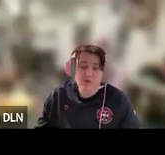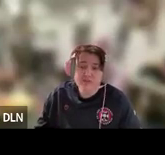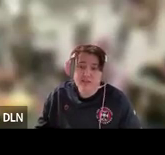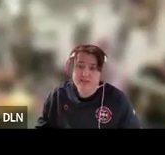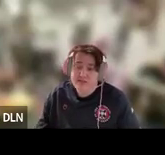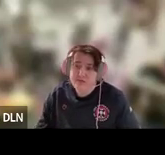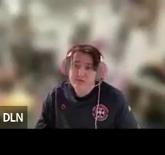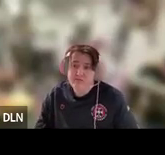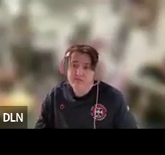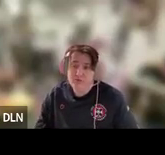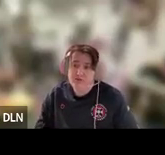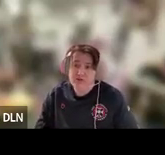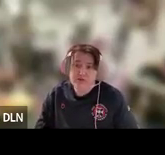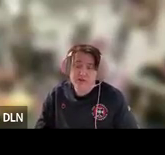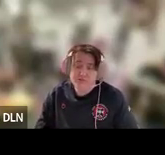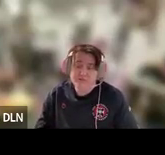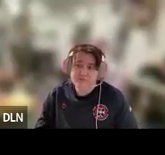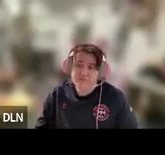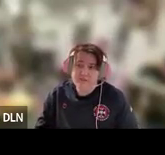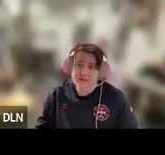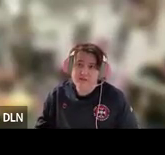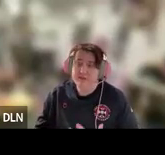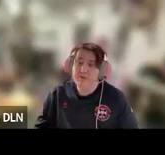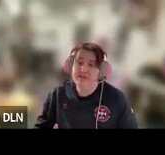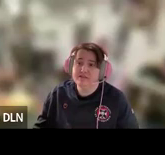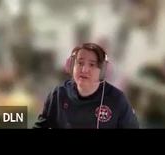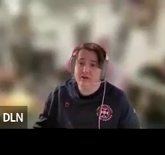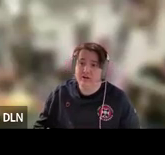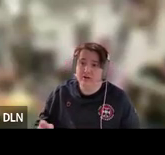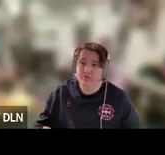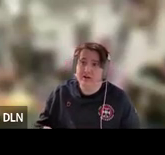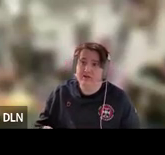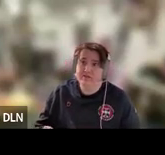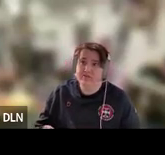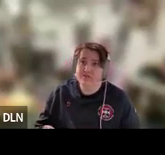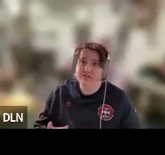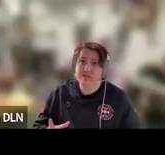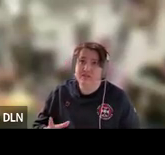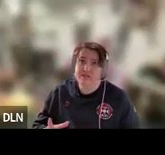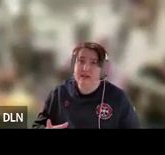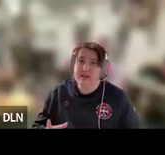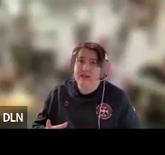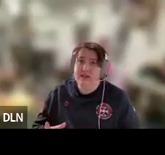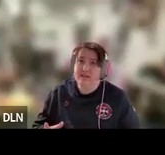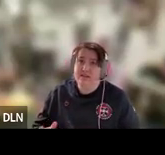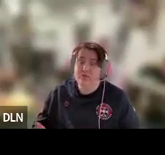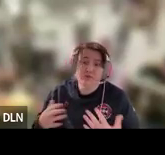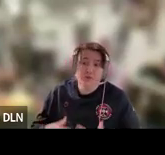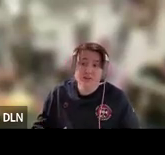I will say that typically for I guess complaints that are around a vulnerable